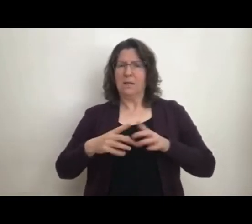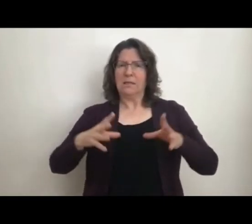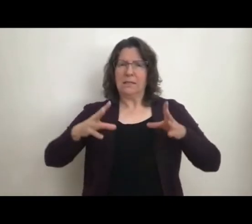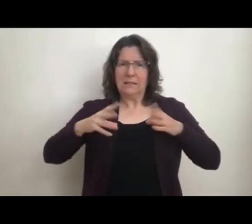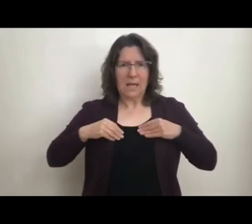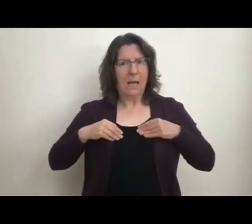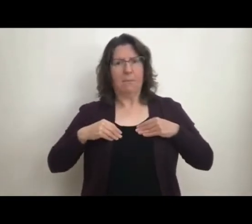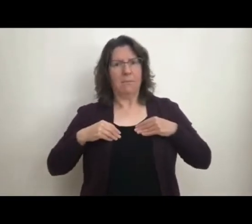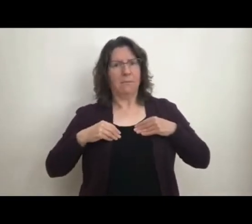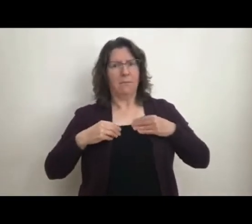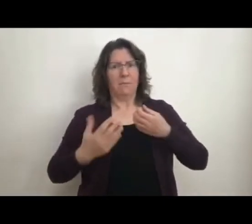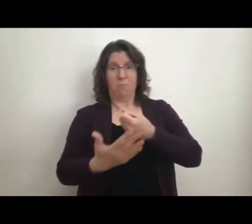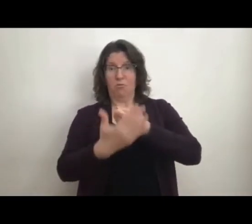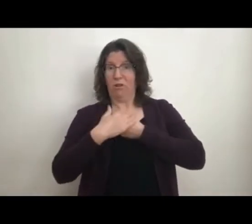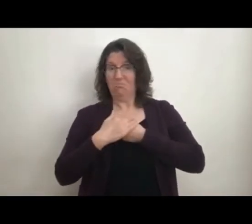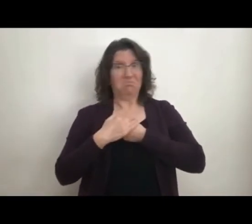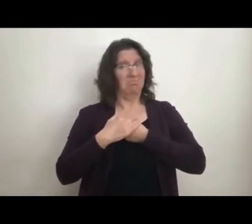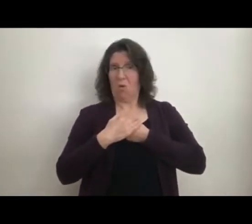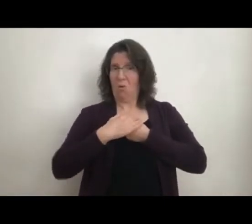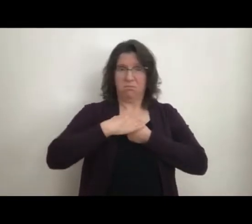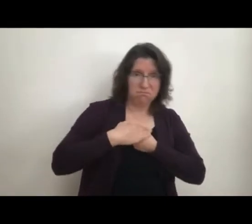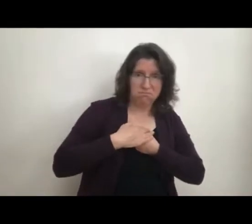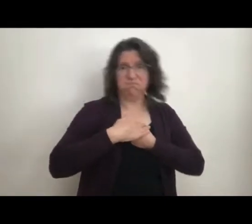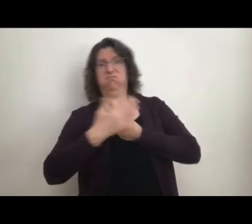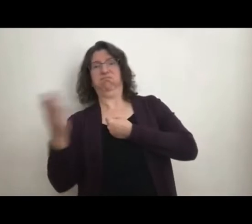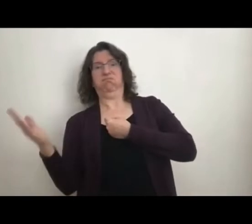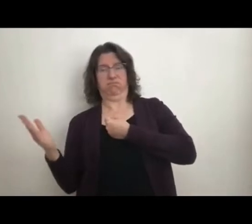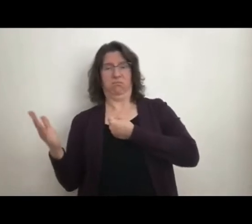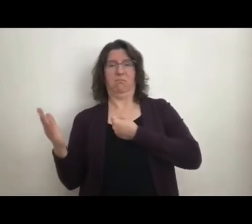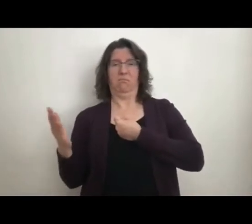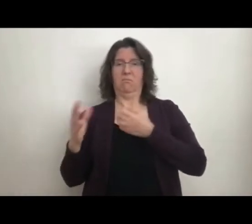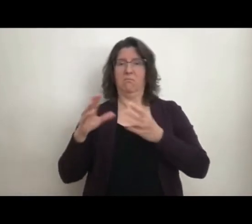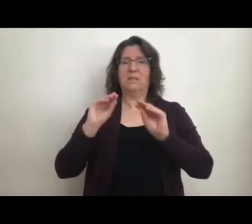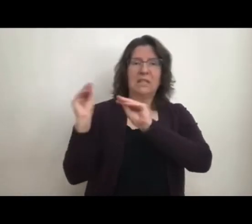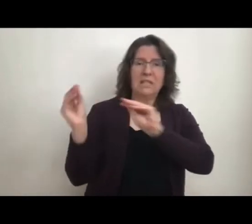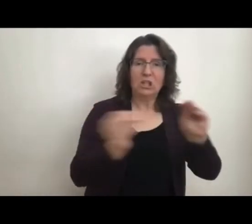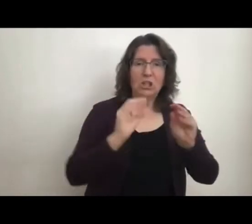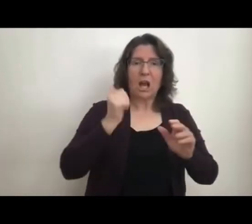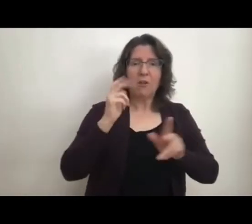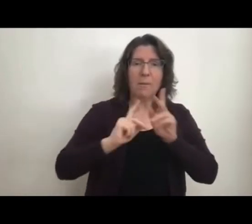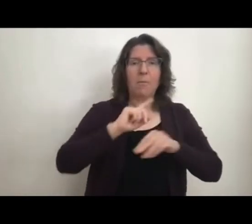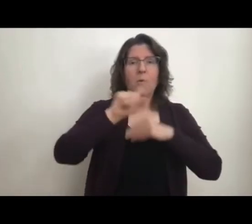Accept who they are with pride and reject the limitations put on them by others.